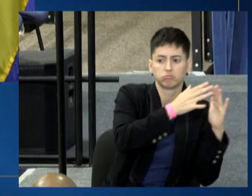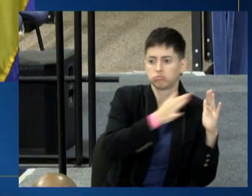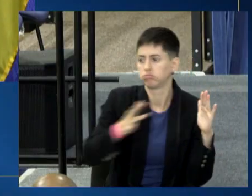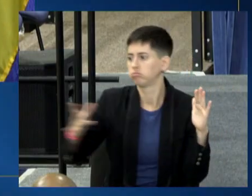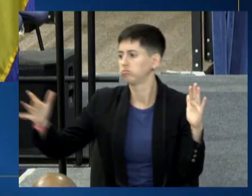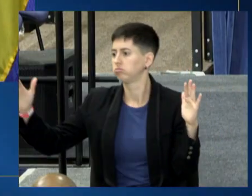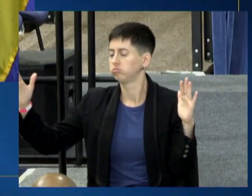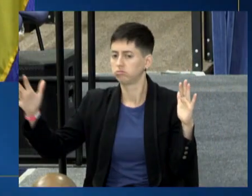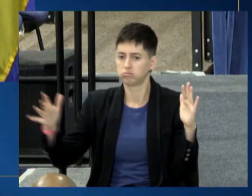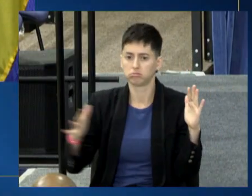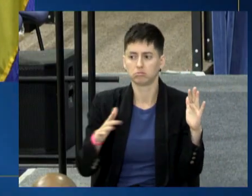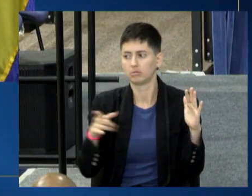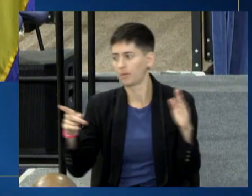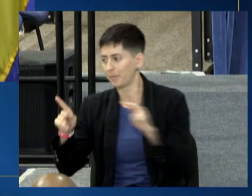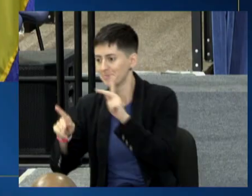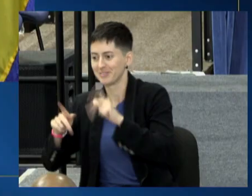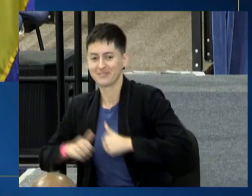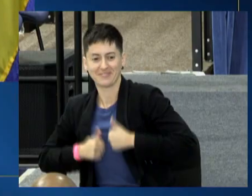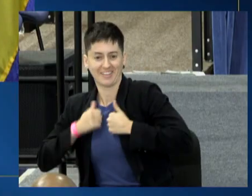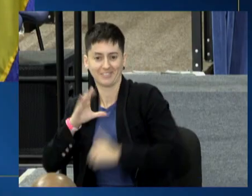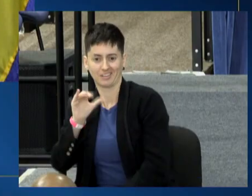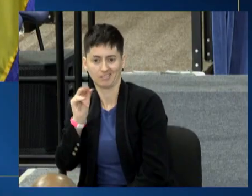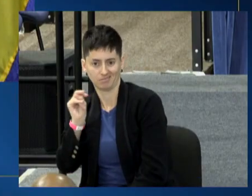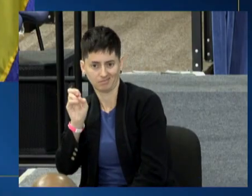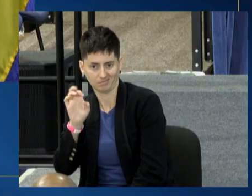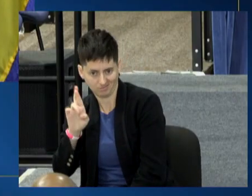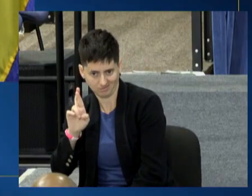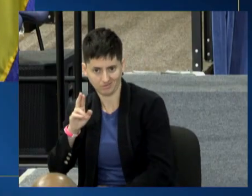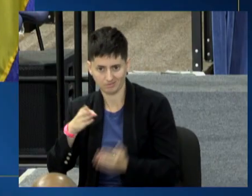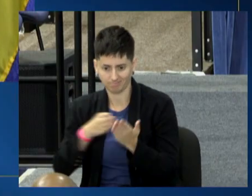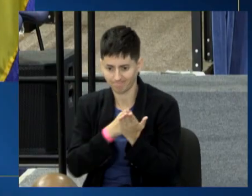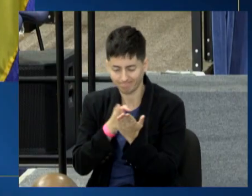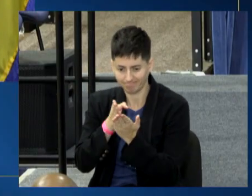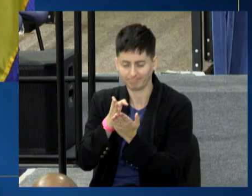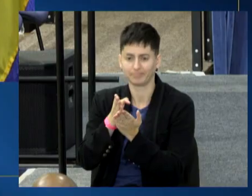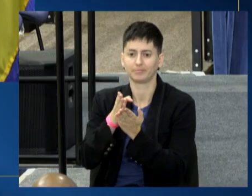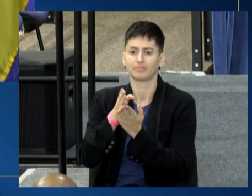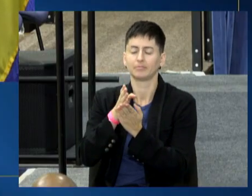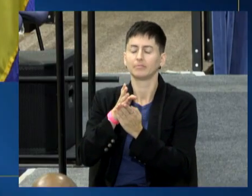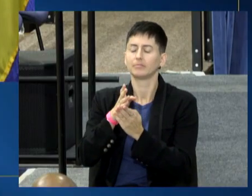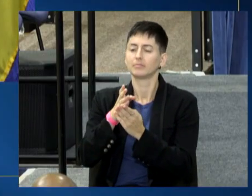services. Cancer navigators guide families through every step of their cancer journey.